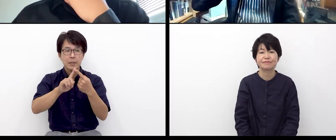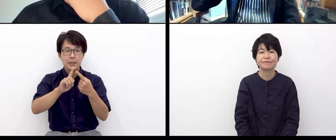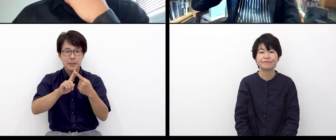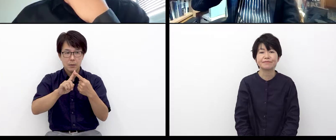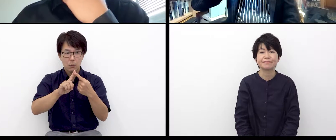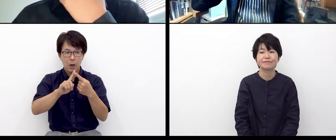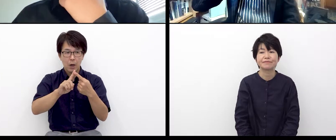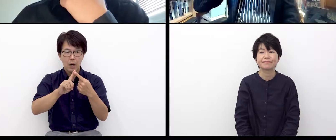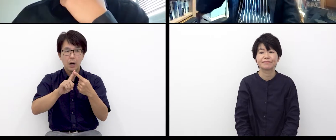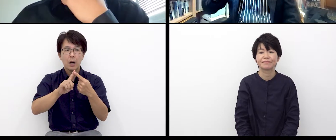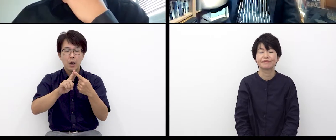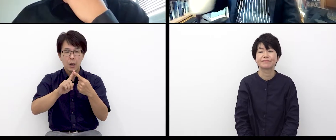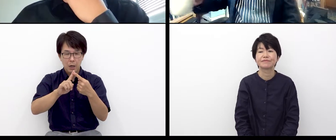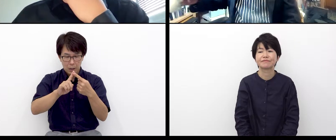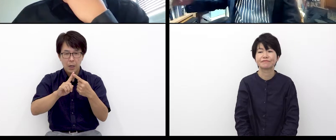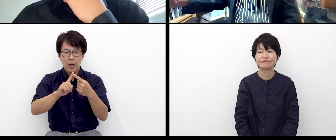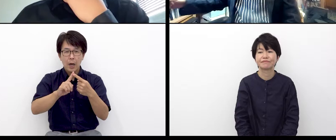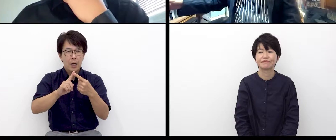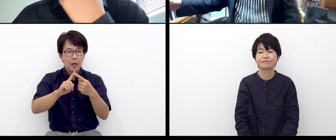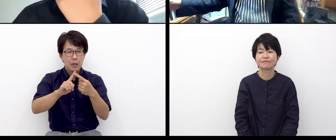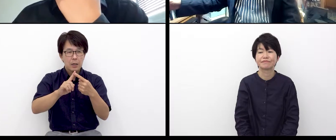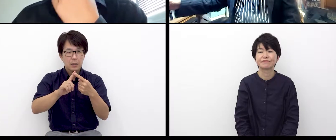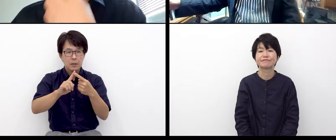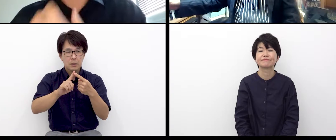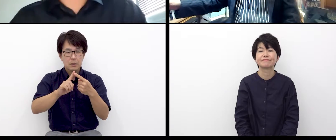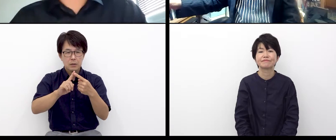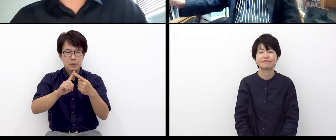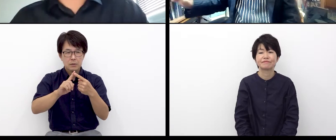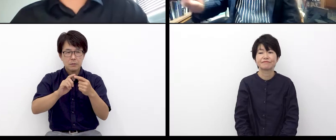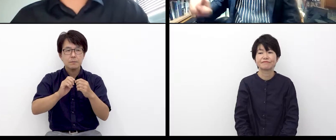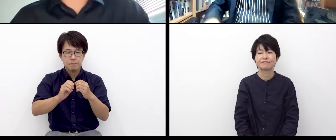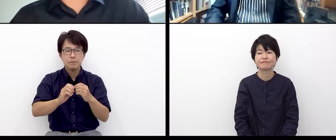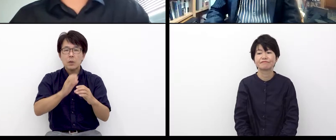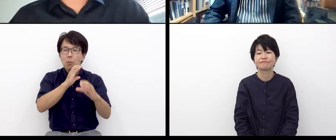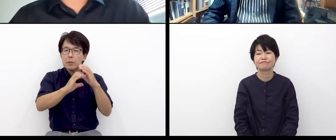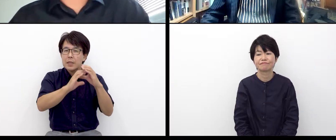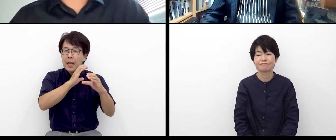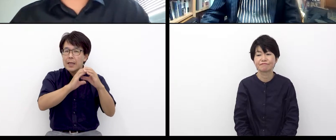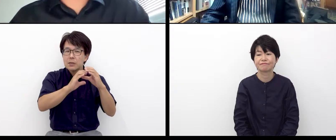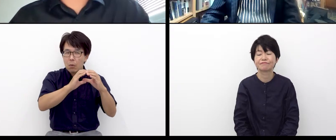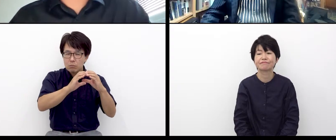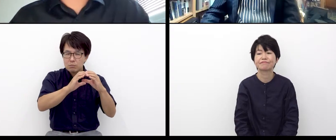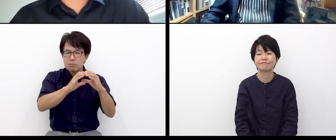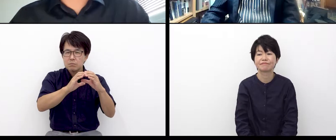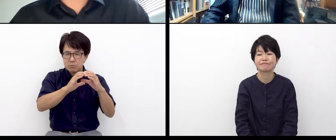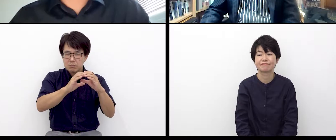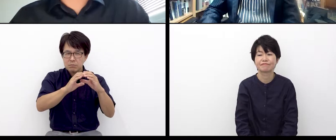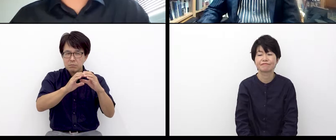the main one,